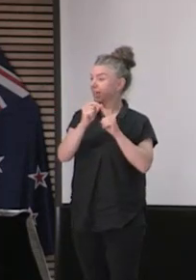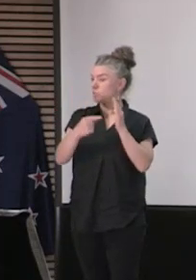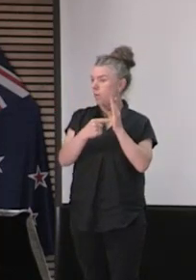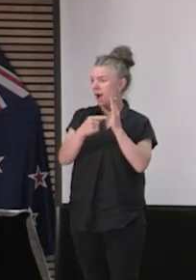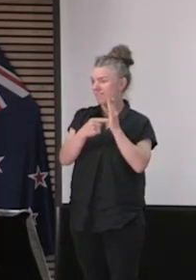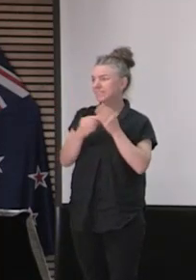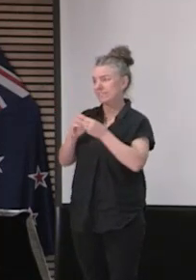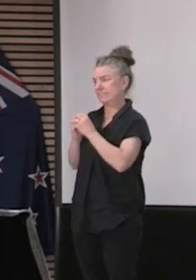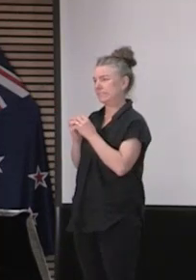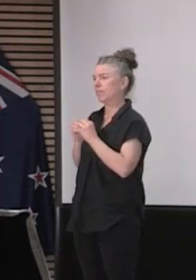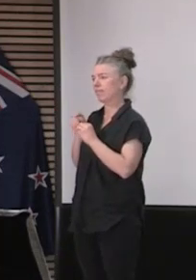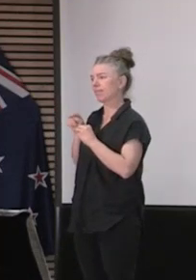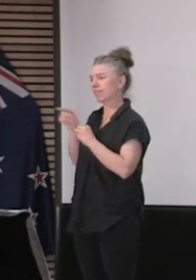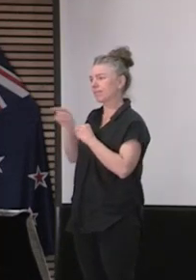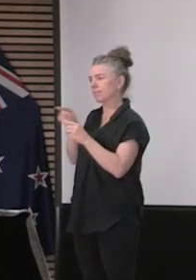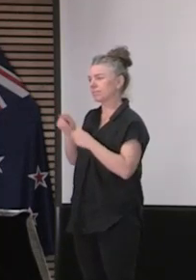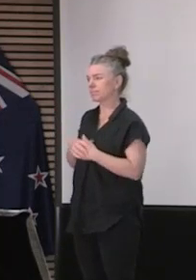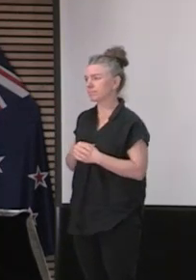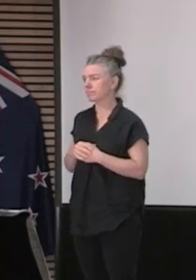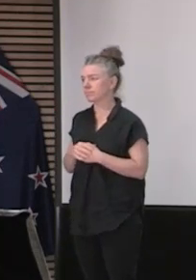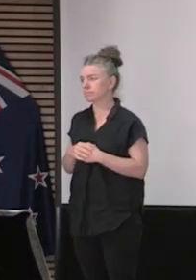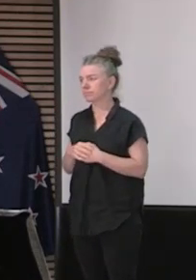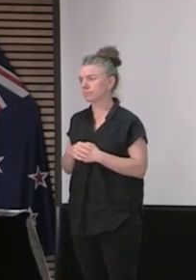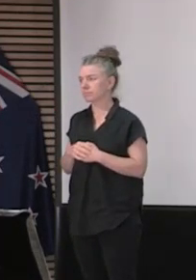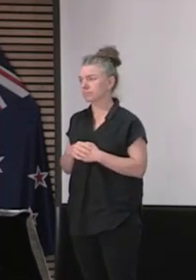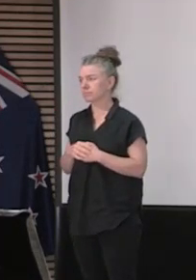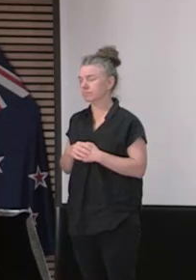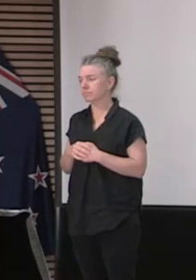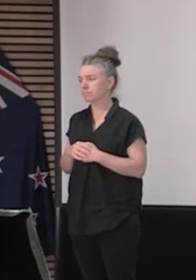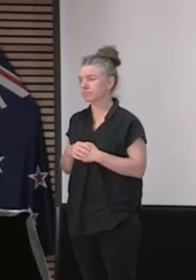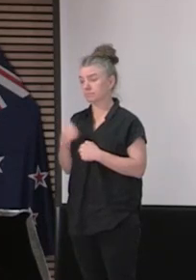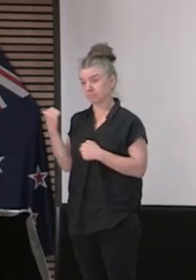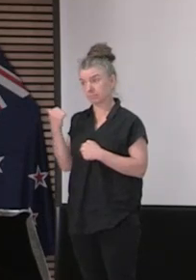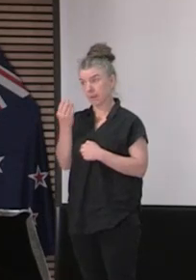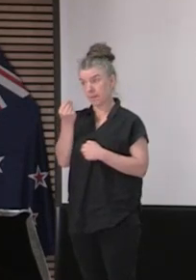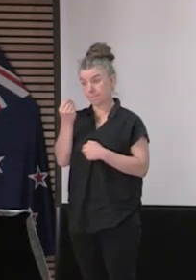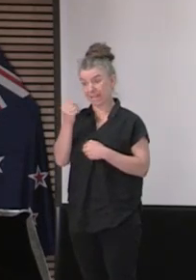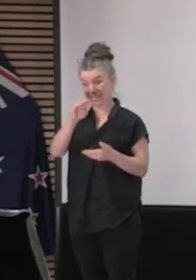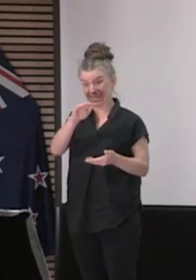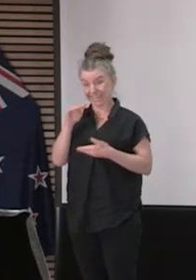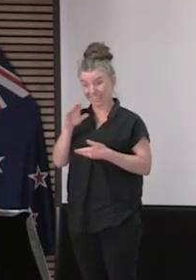What about theclaimed millions from theaviation package? This is oneof the reasons that thepackage existed is because wevalued and know that